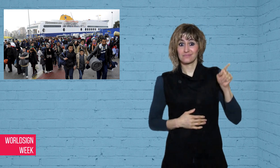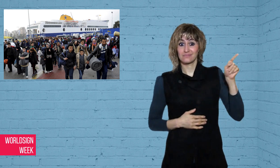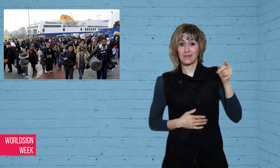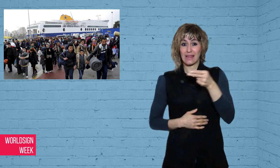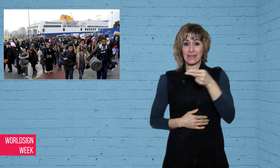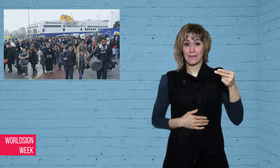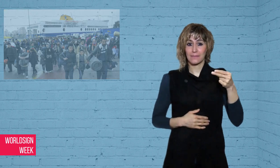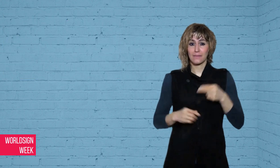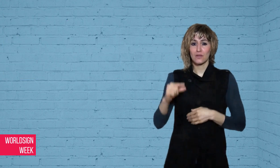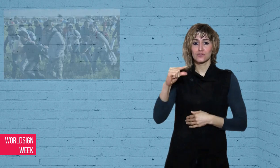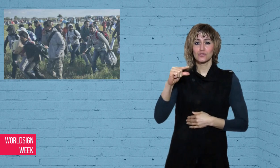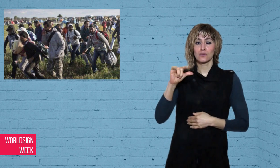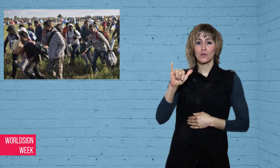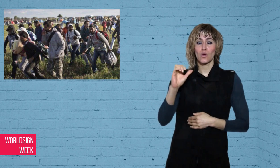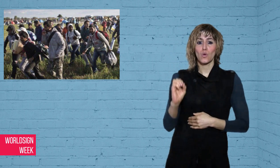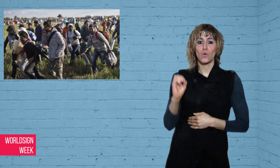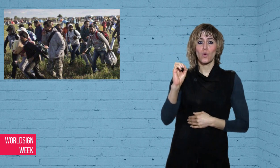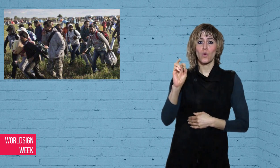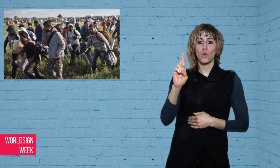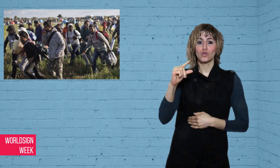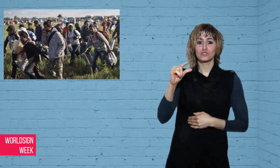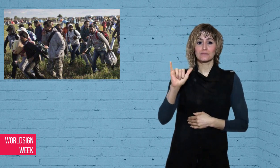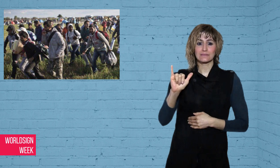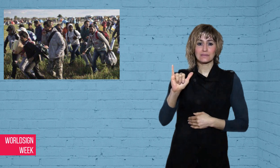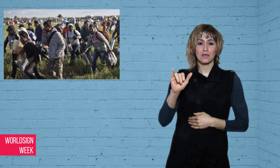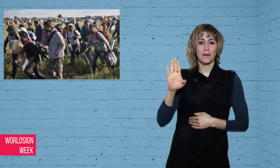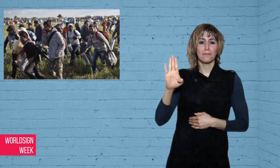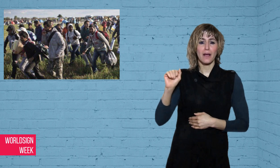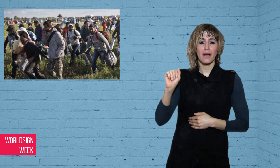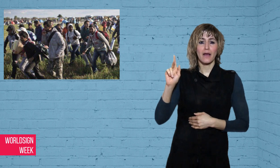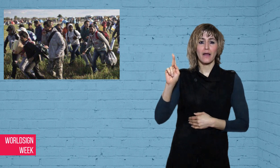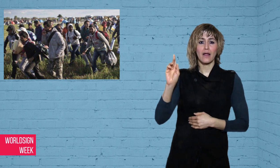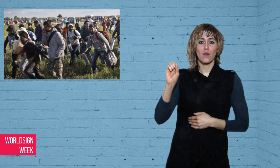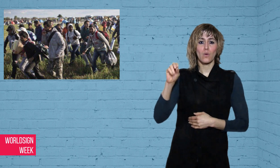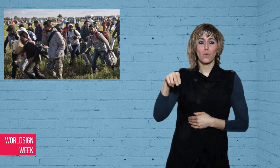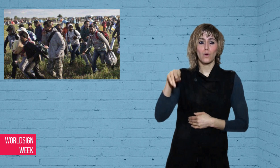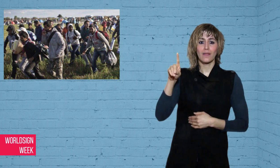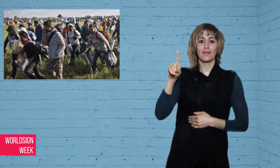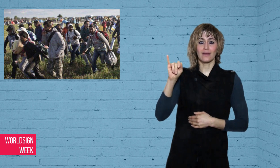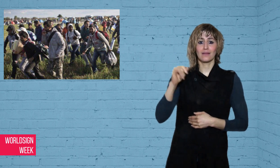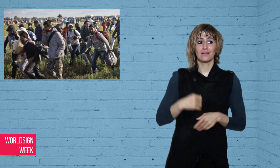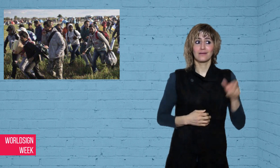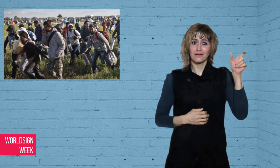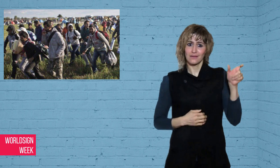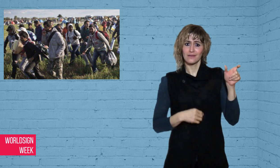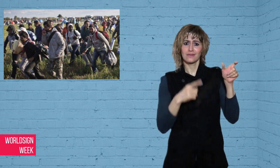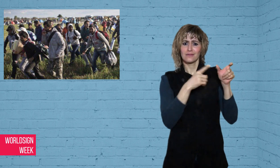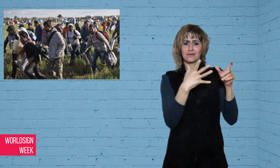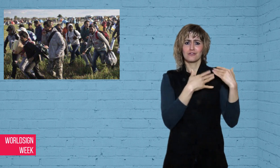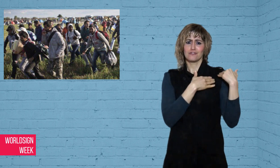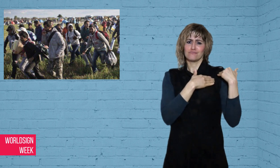Hungarian PM, said illegal migration remains